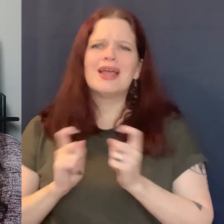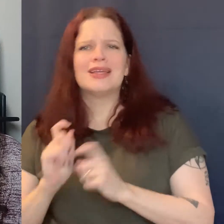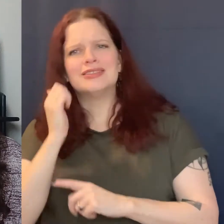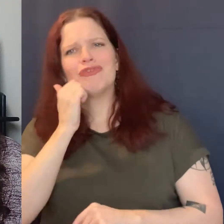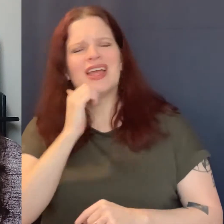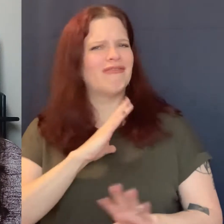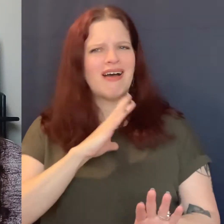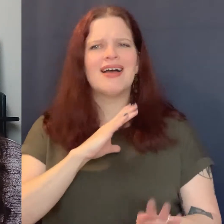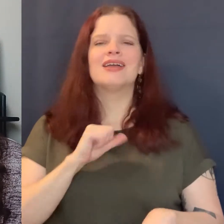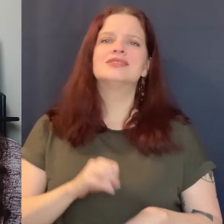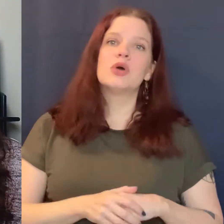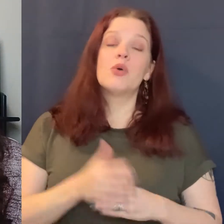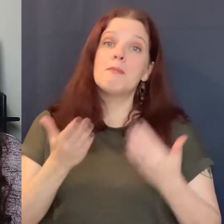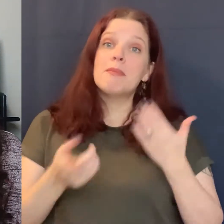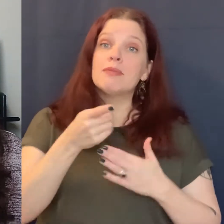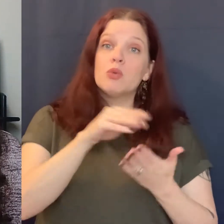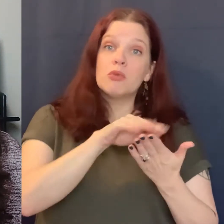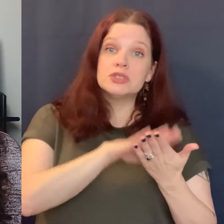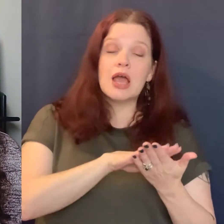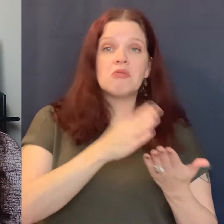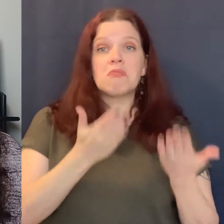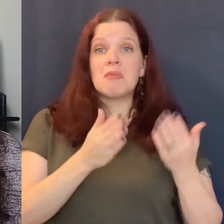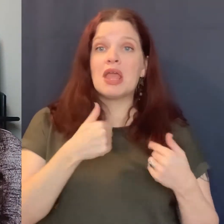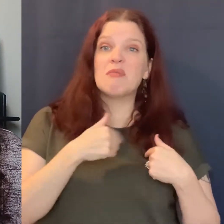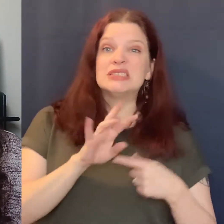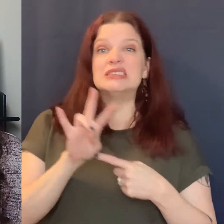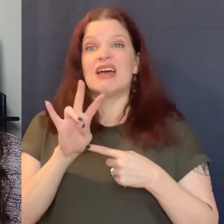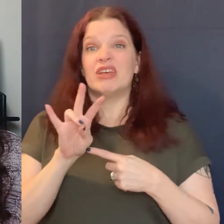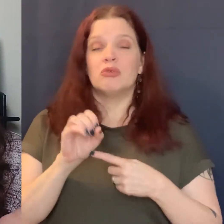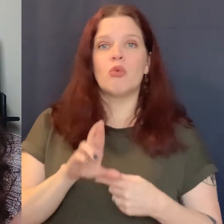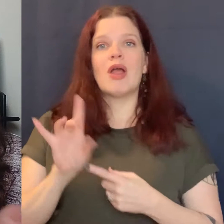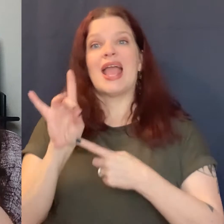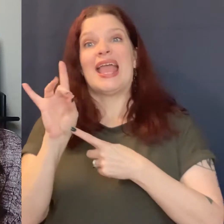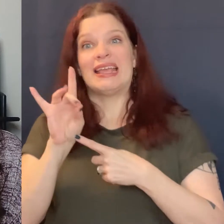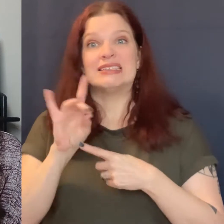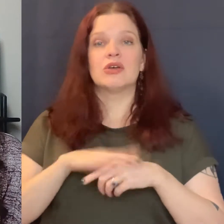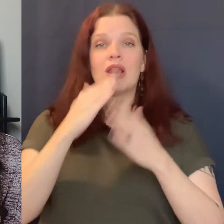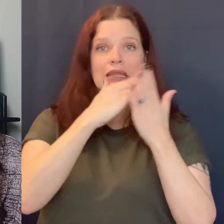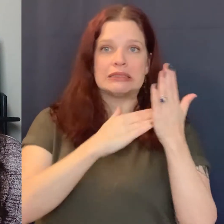changing beings every day. And so what that might look like for you is to put down maybe a seven or an eight on this list.